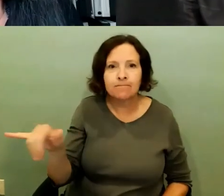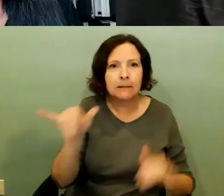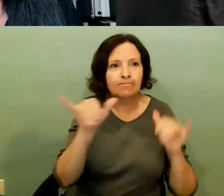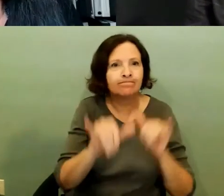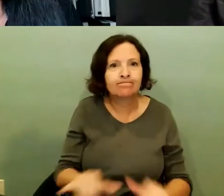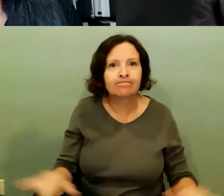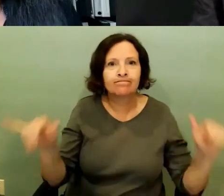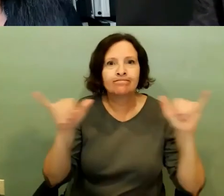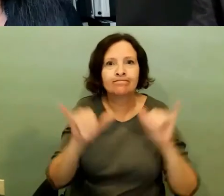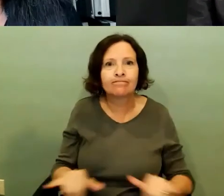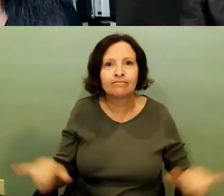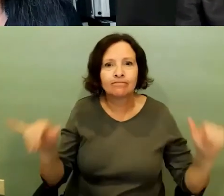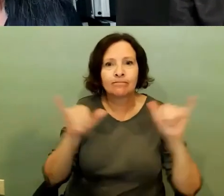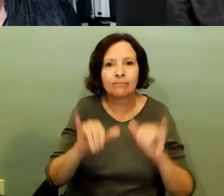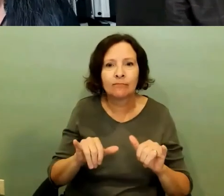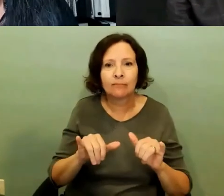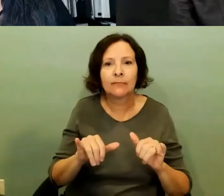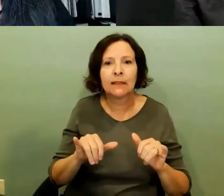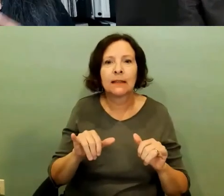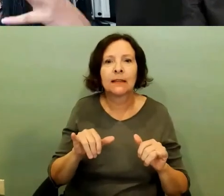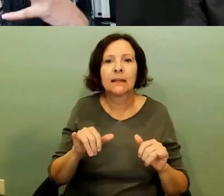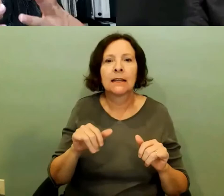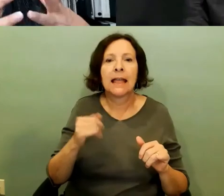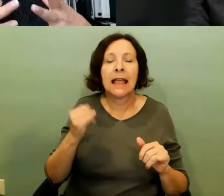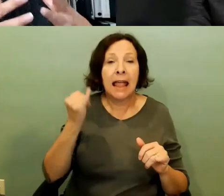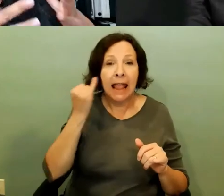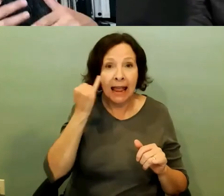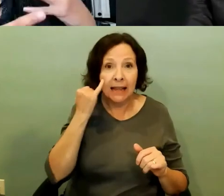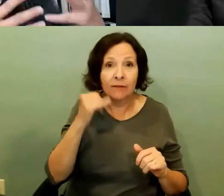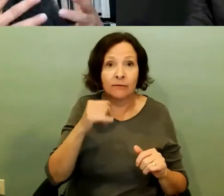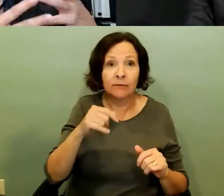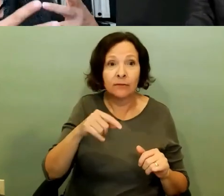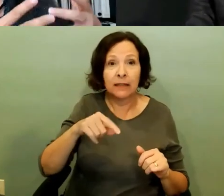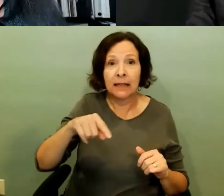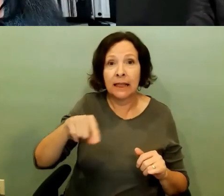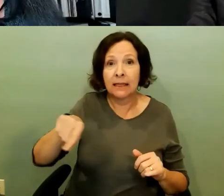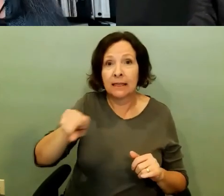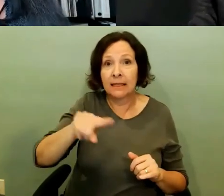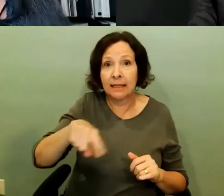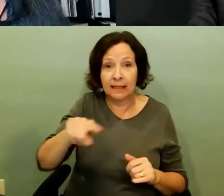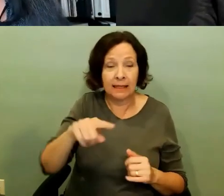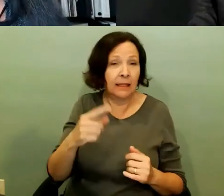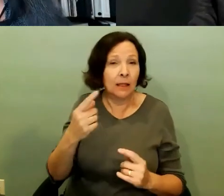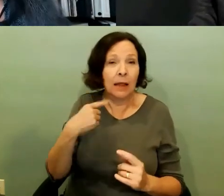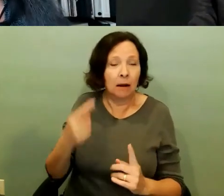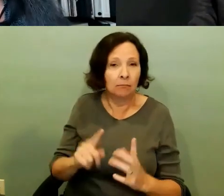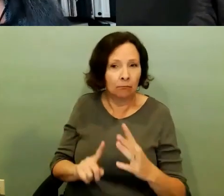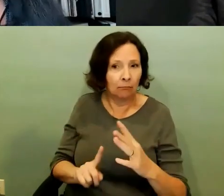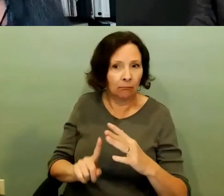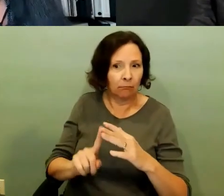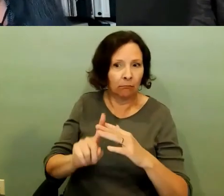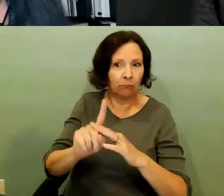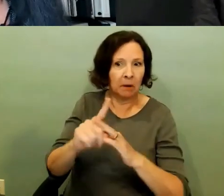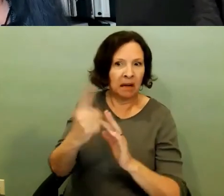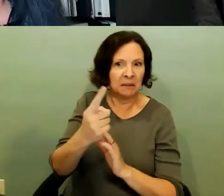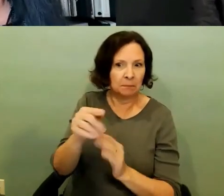things are different that we try to figure out why are they different? And I hope that's helpful.